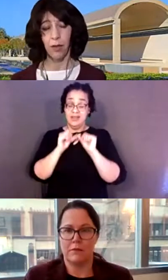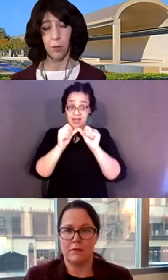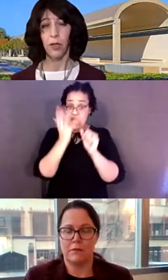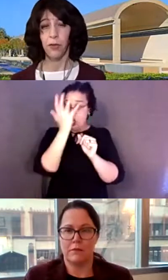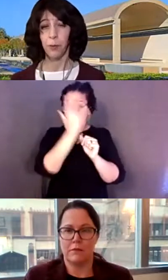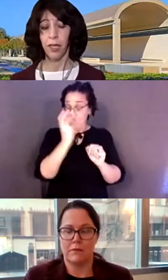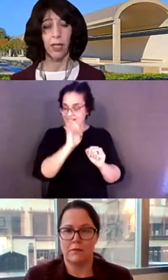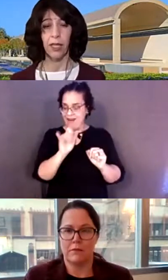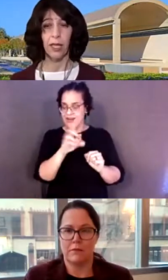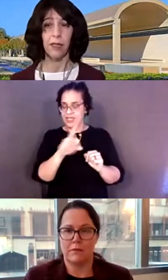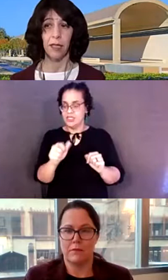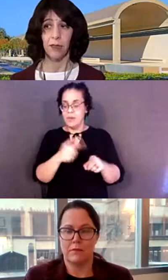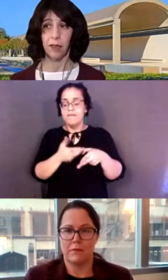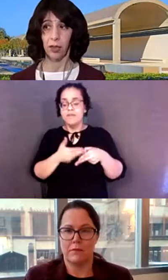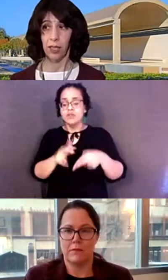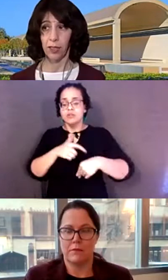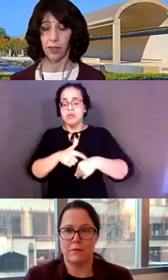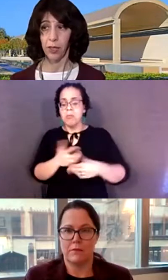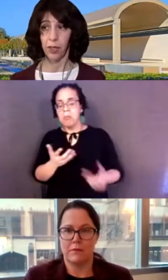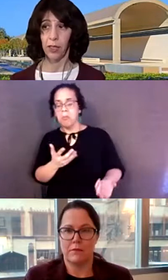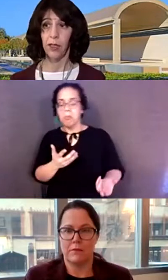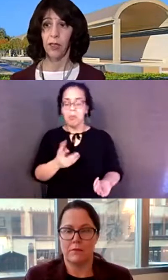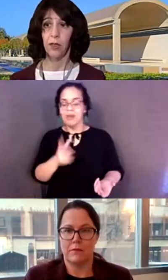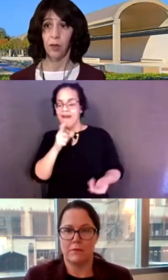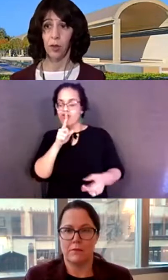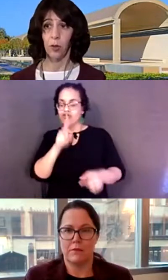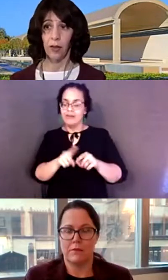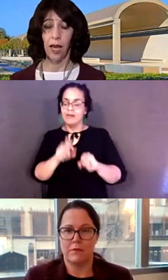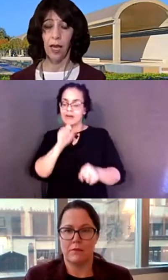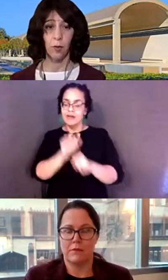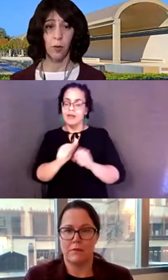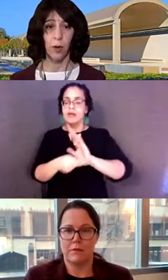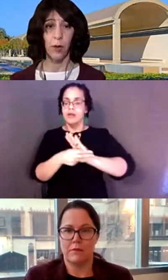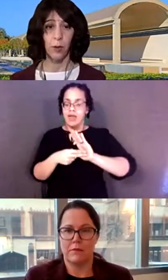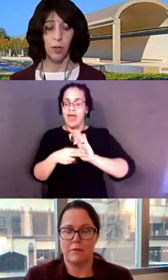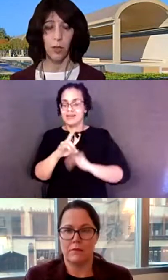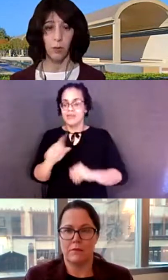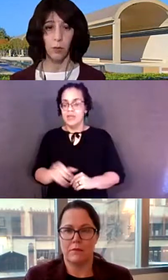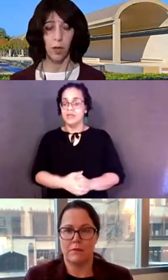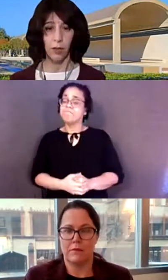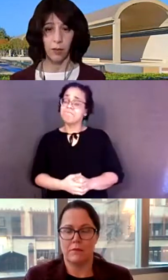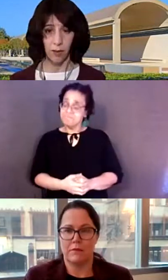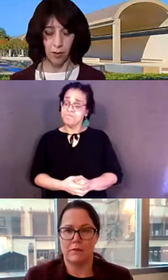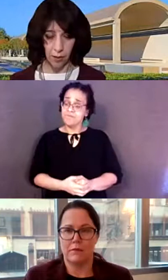brief period isn't necessarily a disability. So that's why we always want